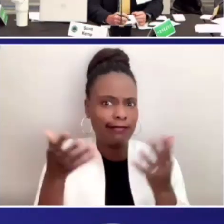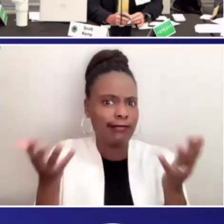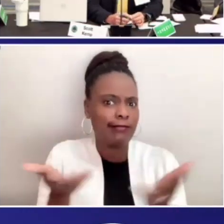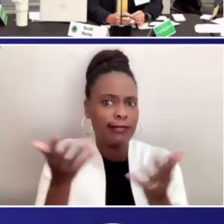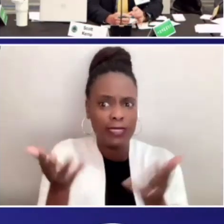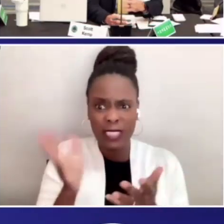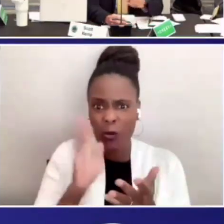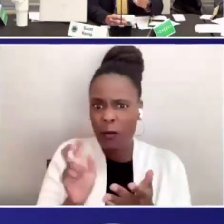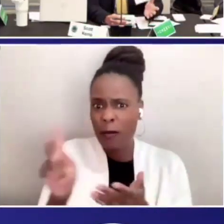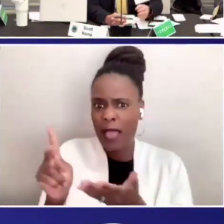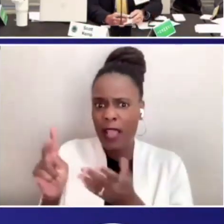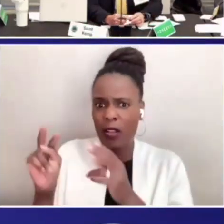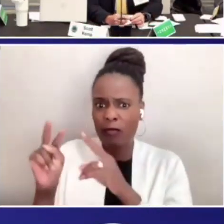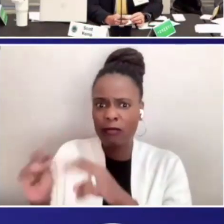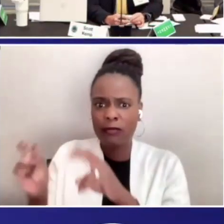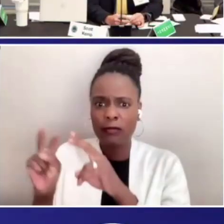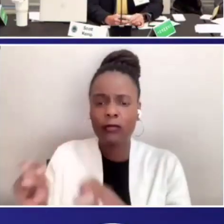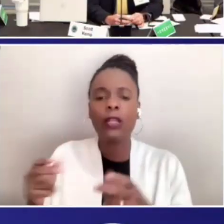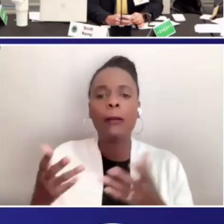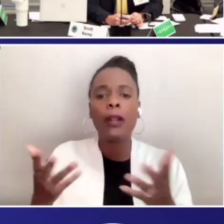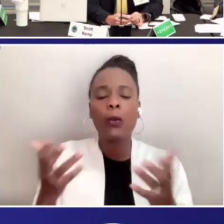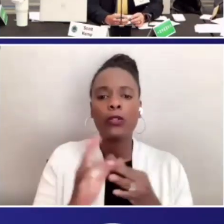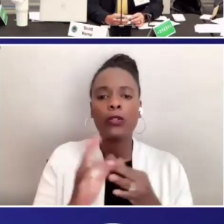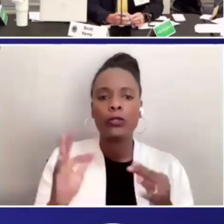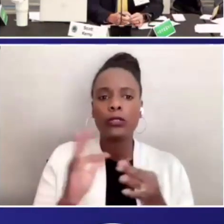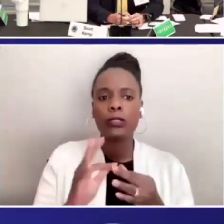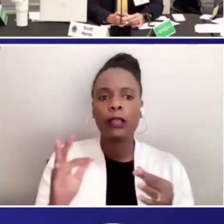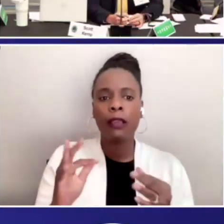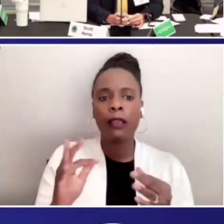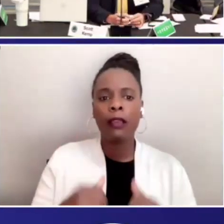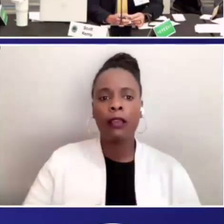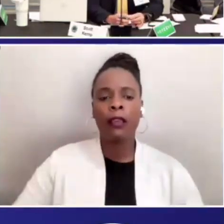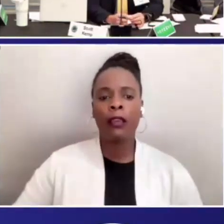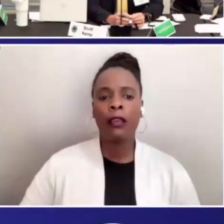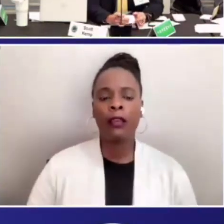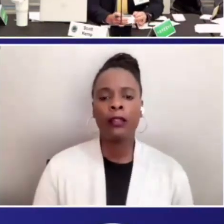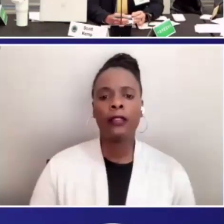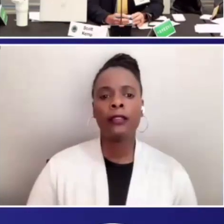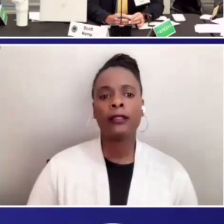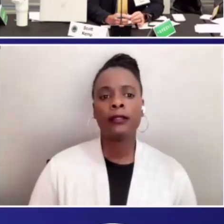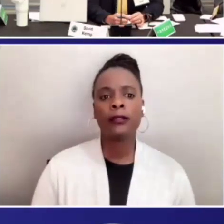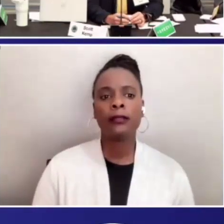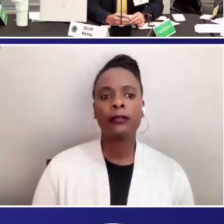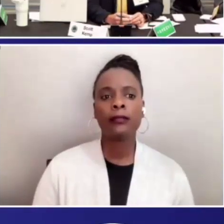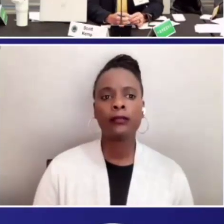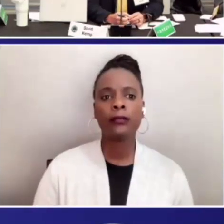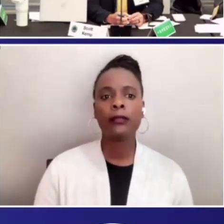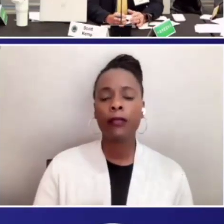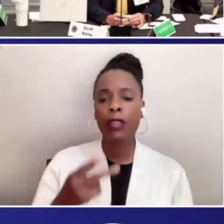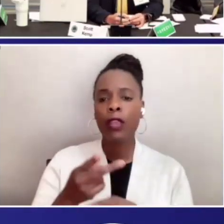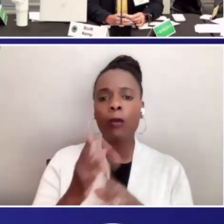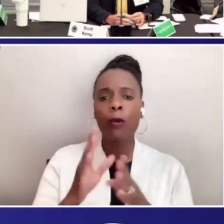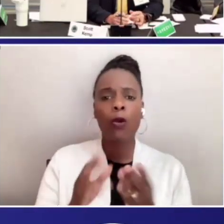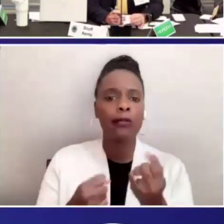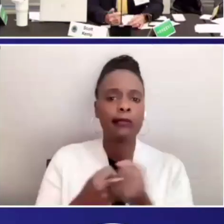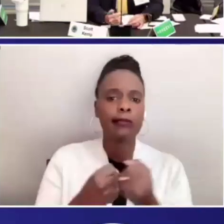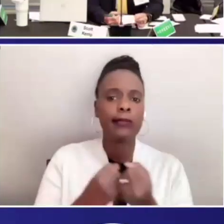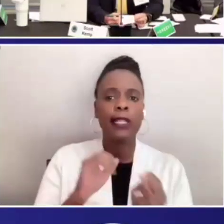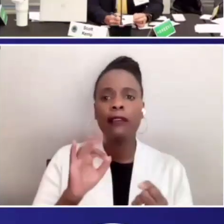look at it, but I just reiterate that it'd be, it'd be in the borrower's best interest to use more clarifying language, what made